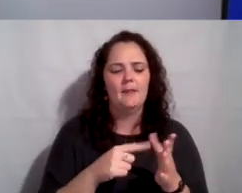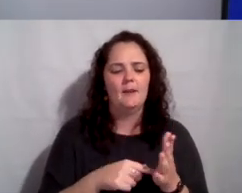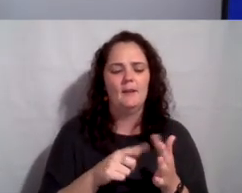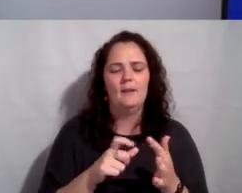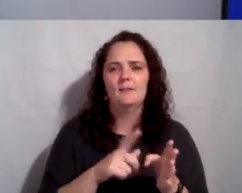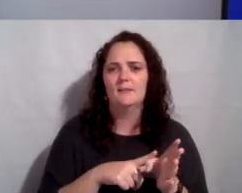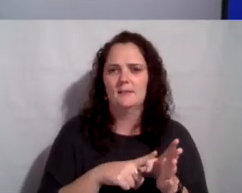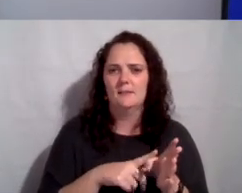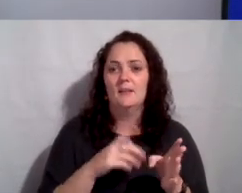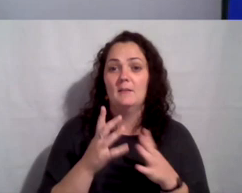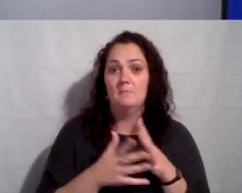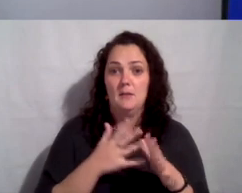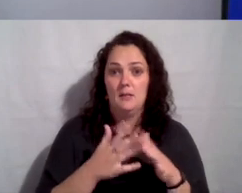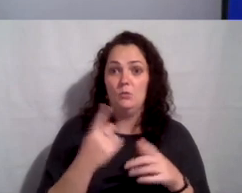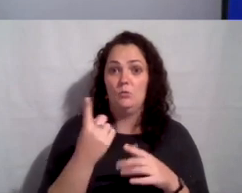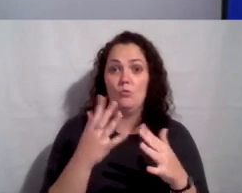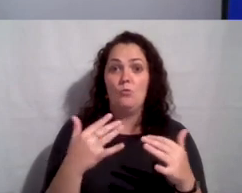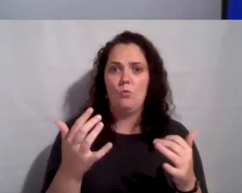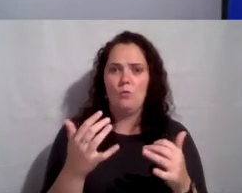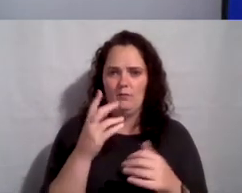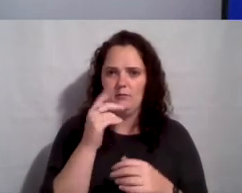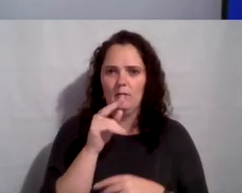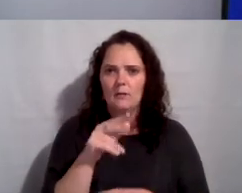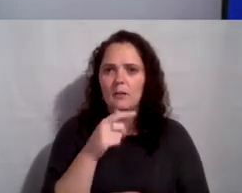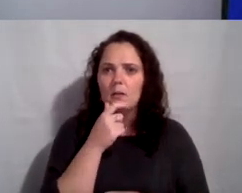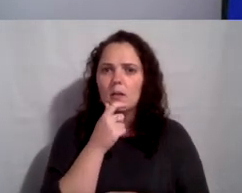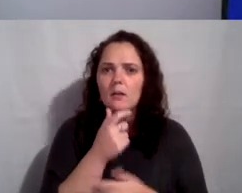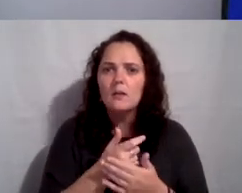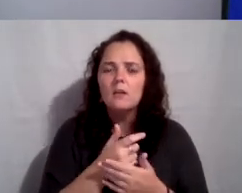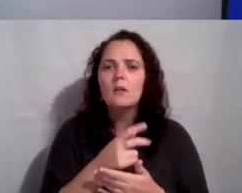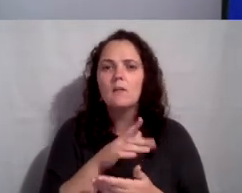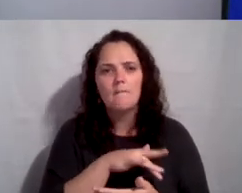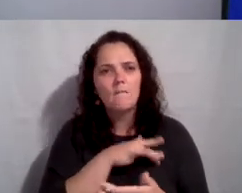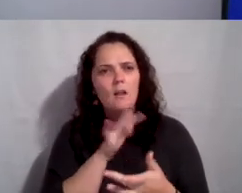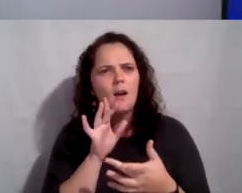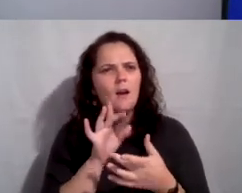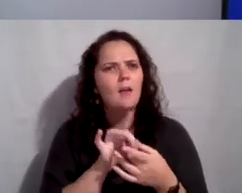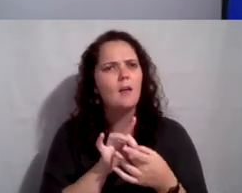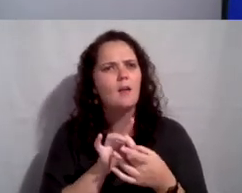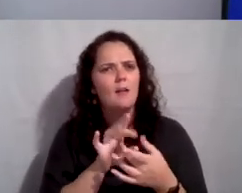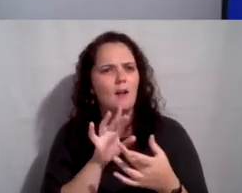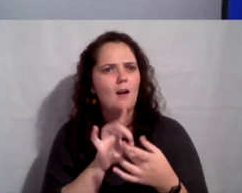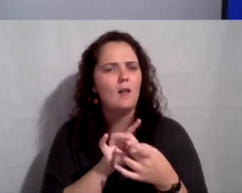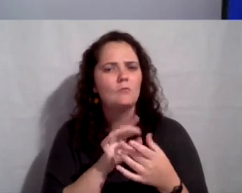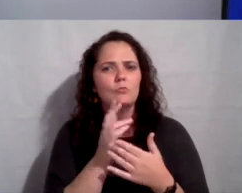drawing and you can see your intuition, you can see your responsive drawing. Let the drawing tell you what the